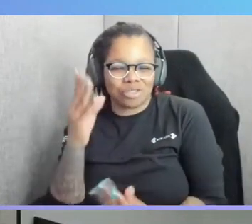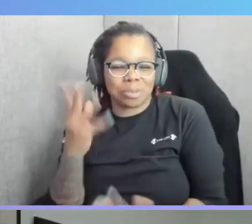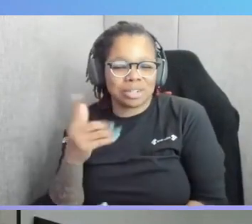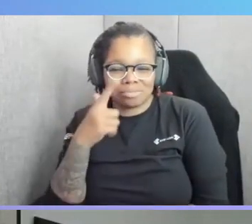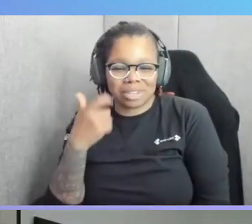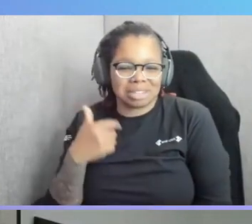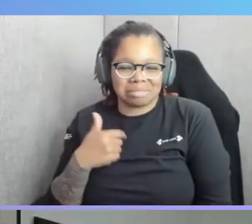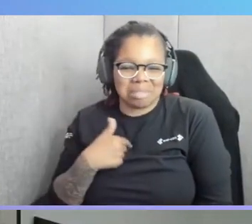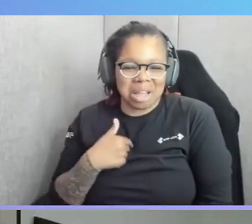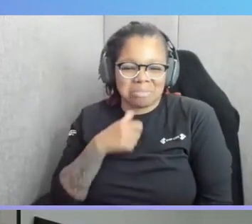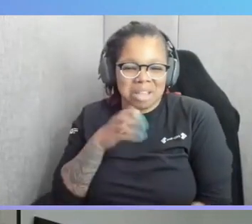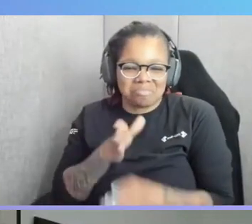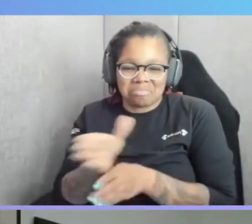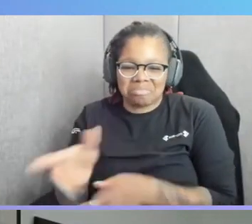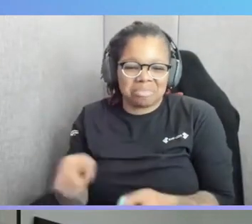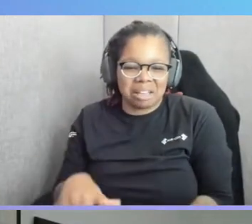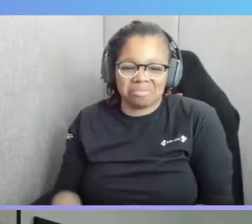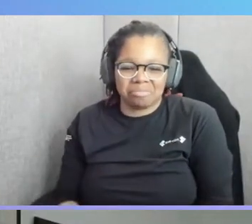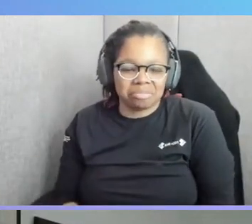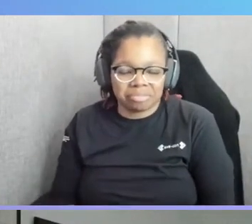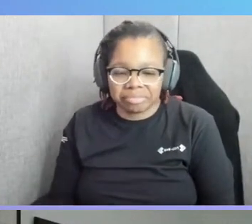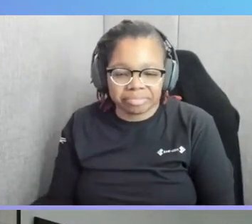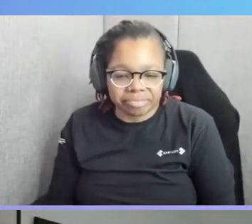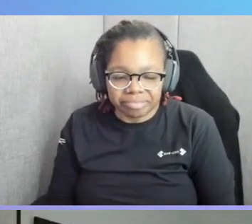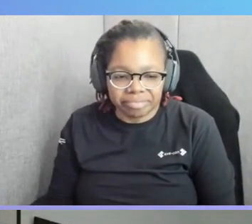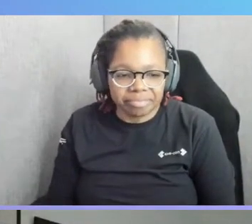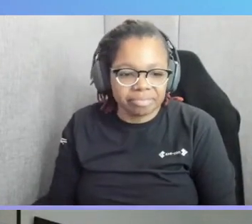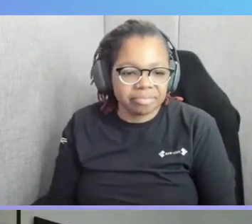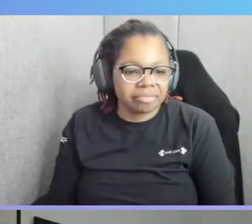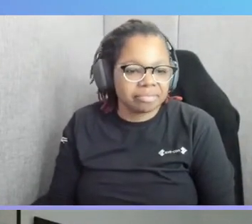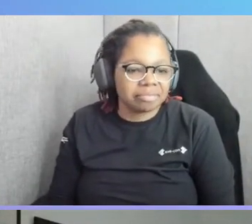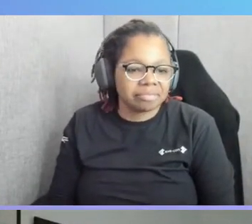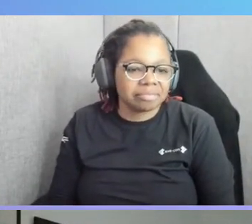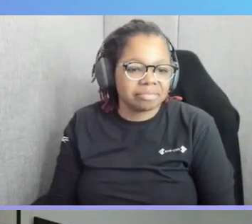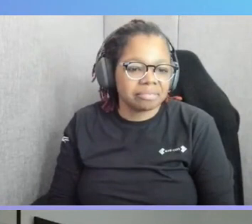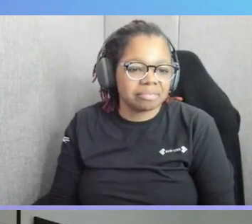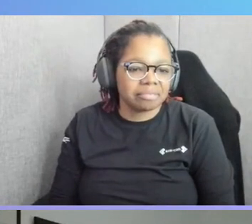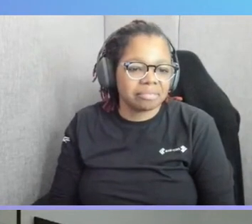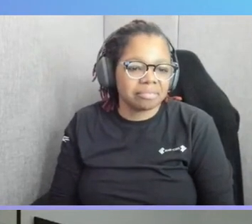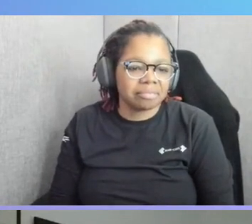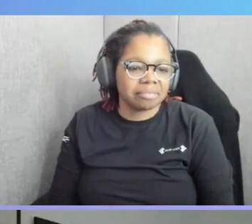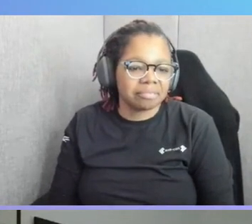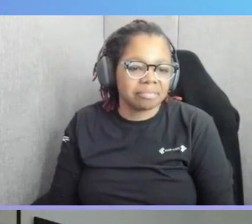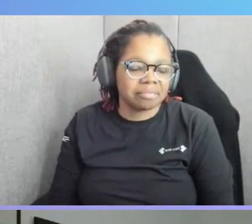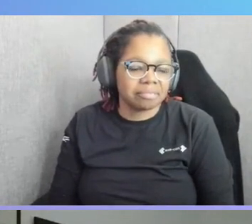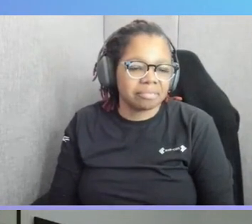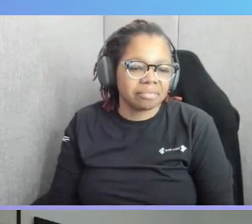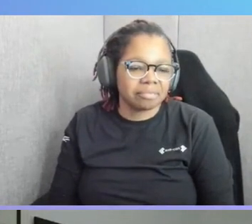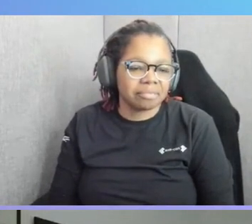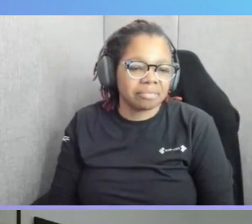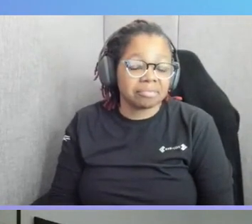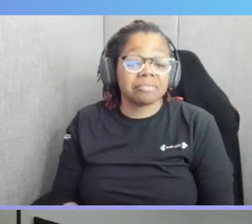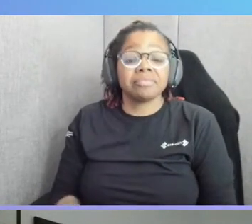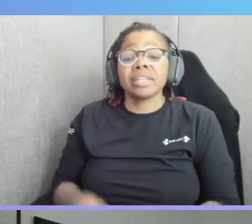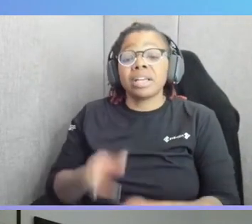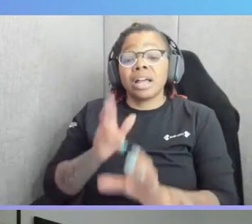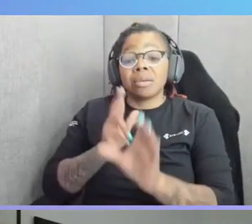weren't a researcher. Participants also expressed a